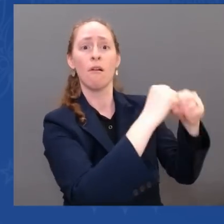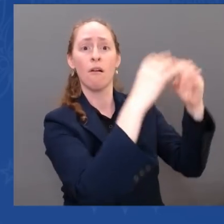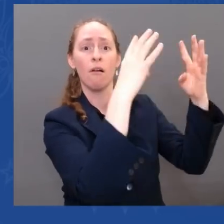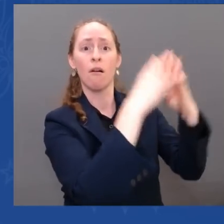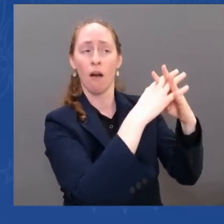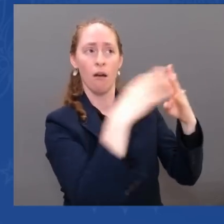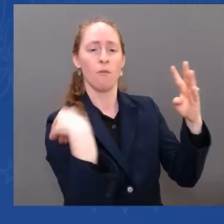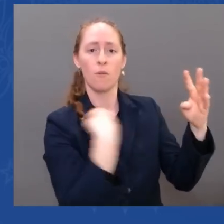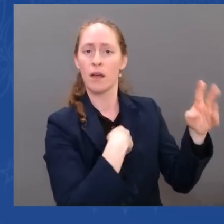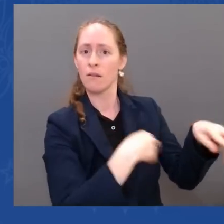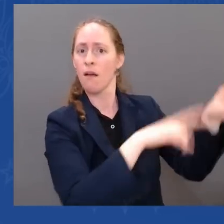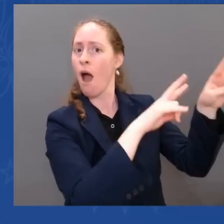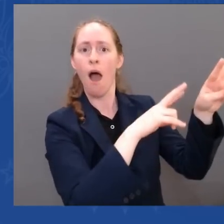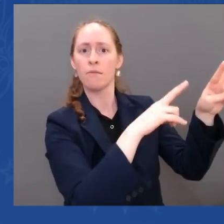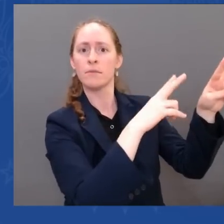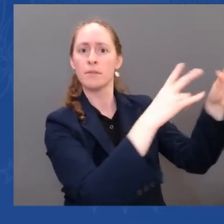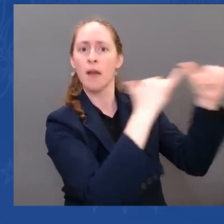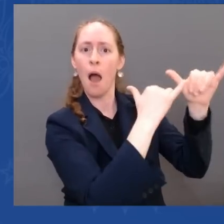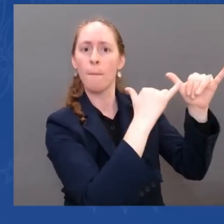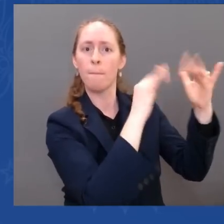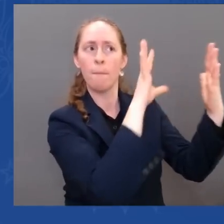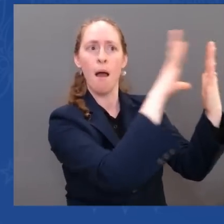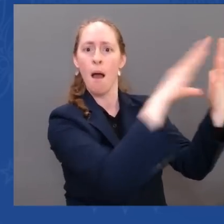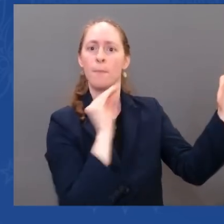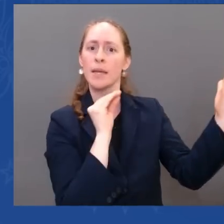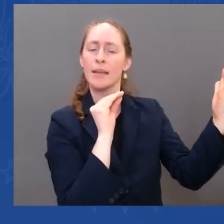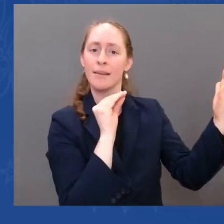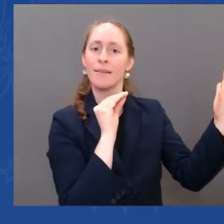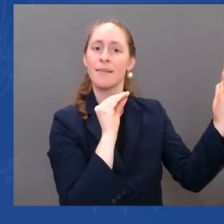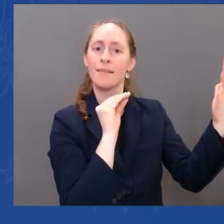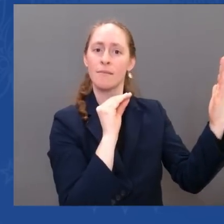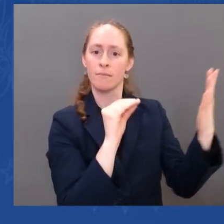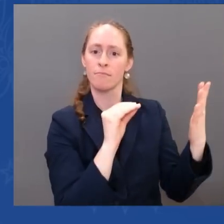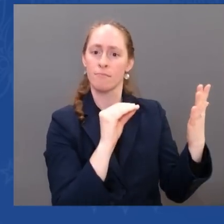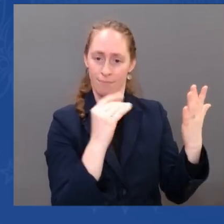And Greece remembers that when dictators and strongmen seek